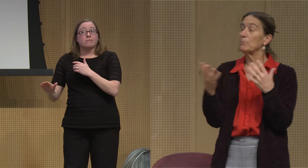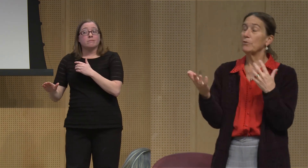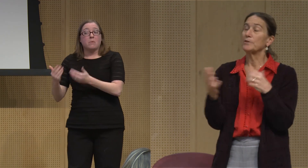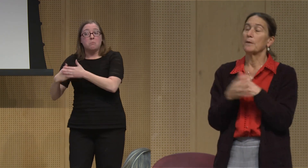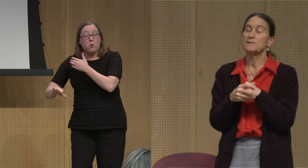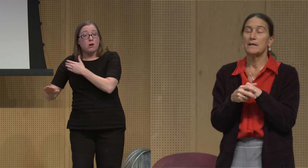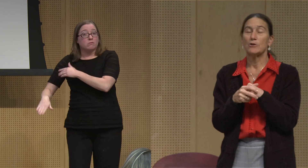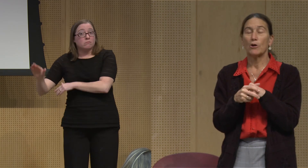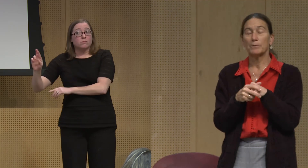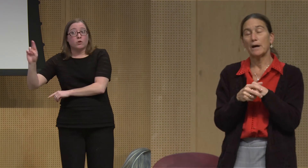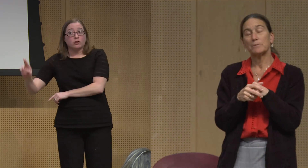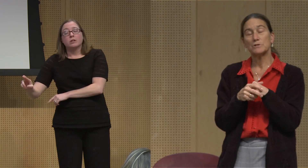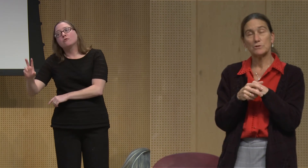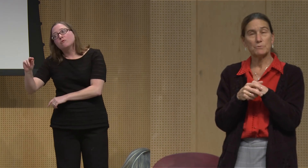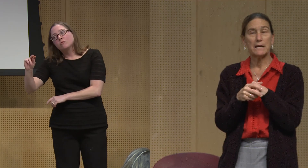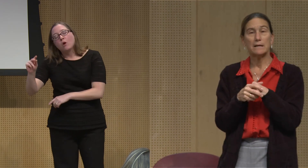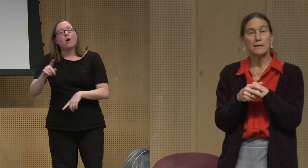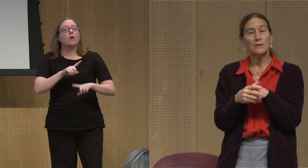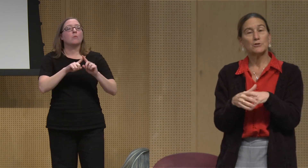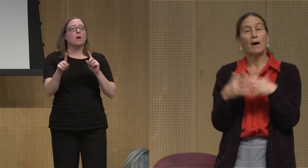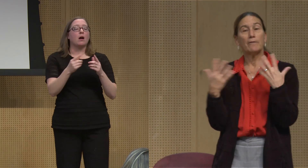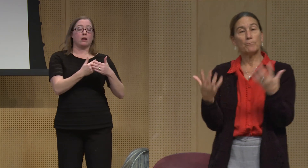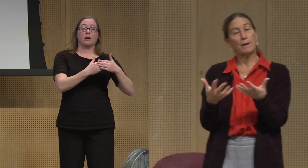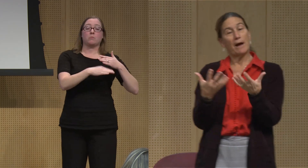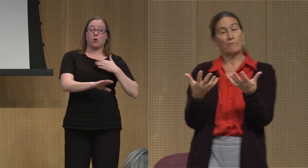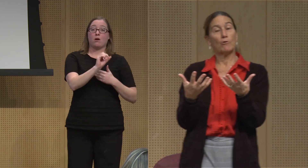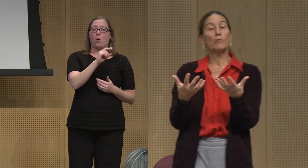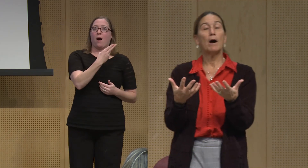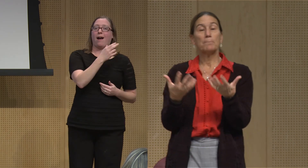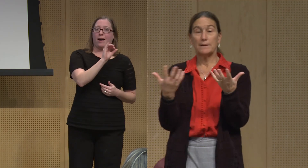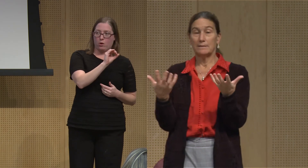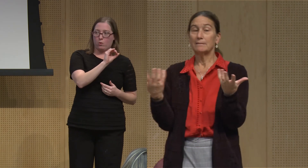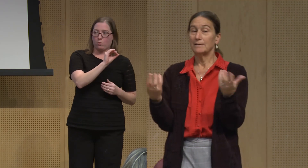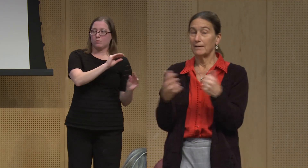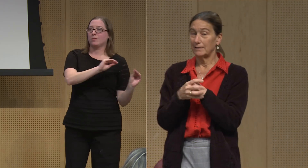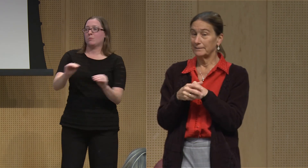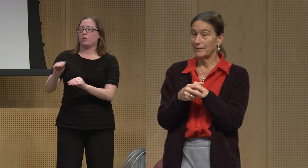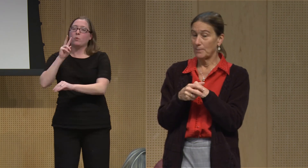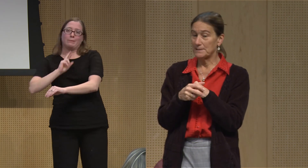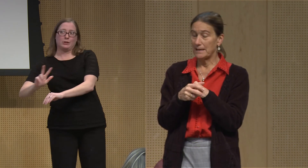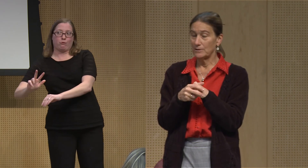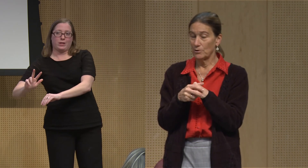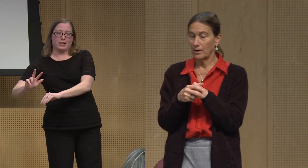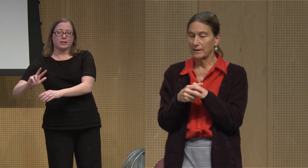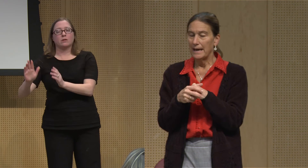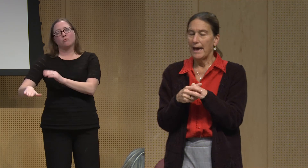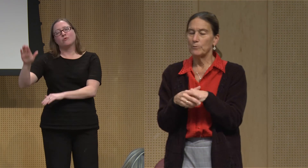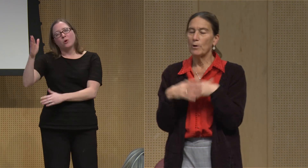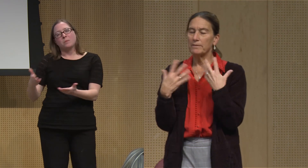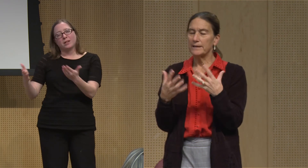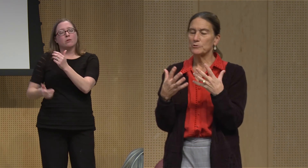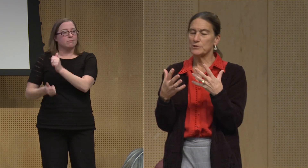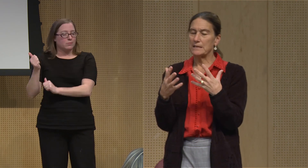TO UPSTATE NEW YORK WHEN I WAS 3. SO I HAVE GROWN UP IN, UH--IN UPSTATE NEW YORK, AND ONE OF THE INTERESTING THINGS